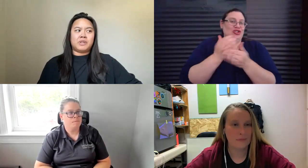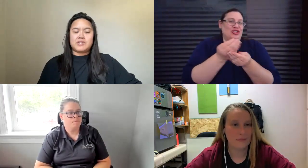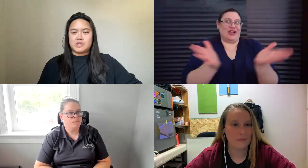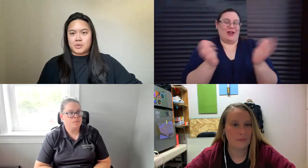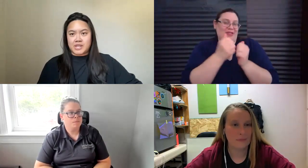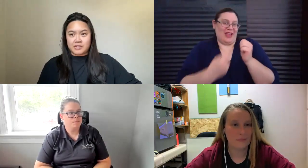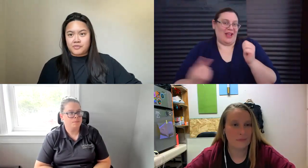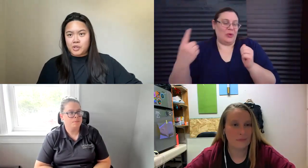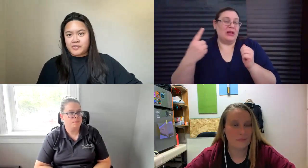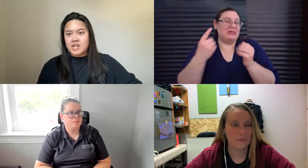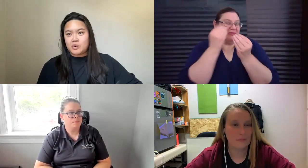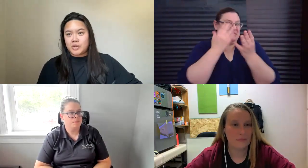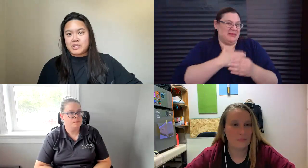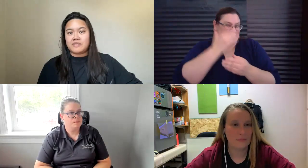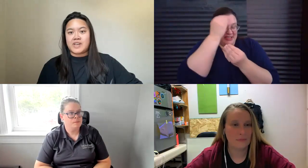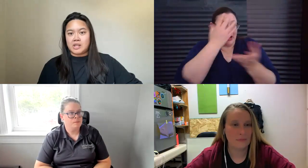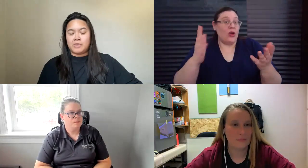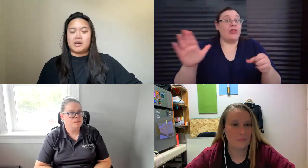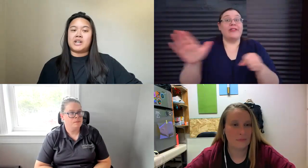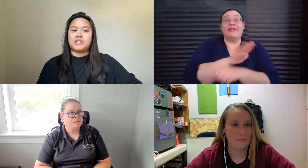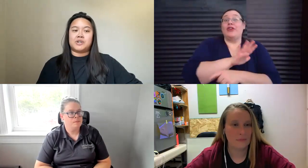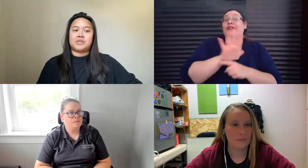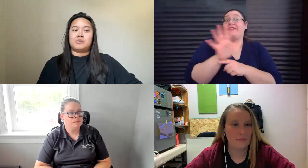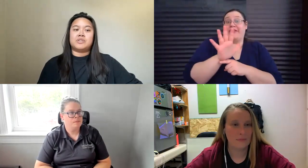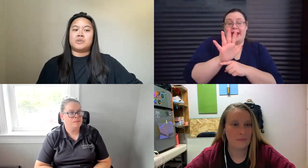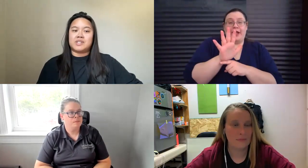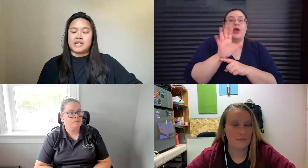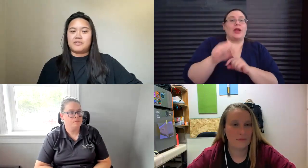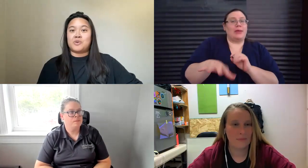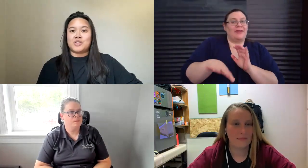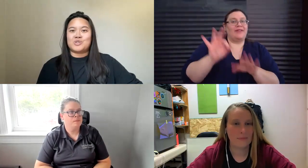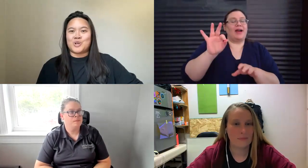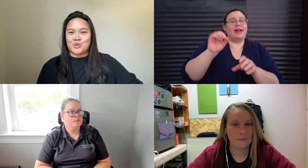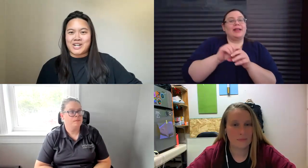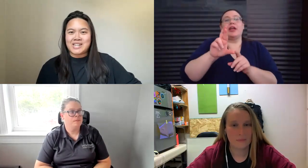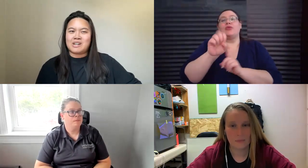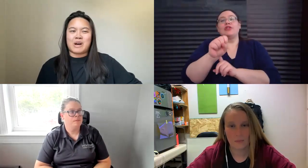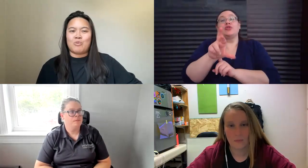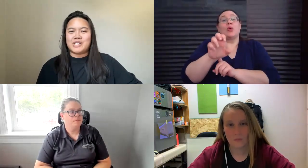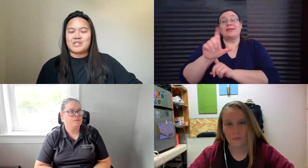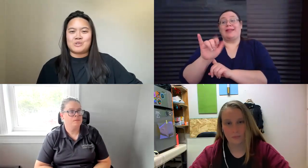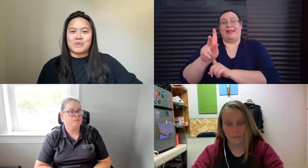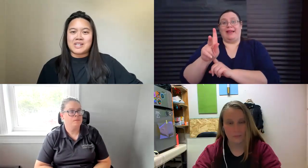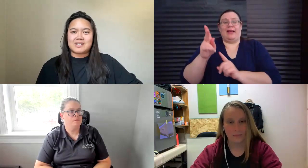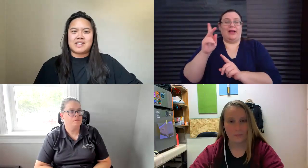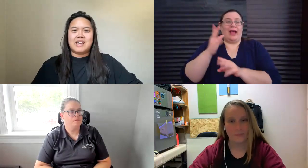But please know that the full video will be available under the resource link for this recording in about 1 to 2 weeks.